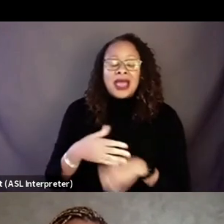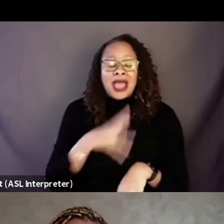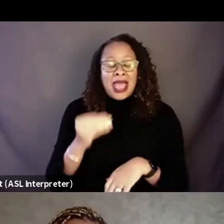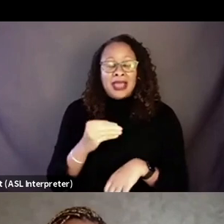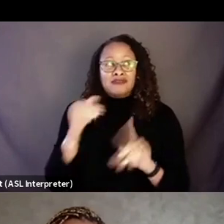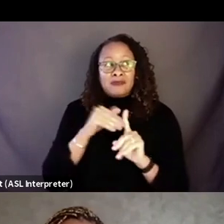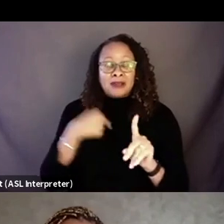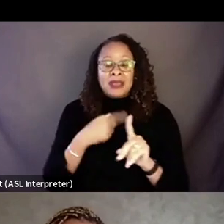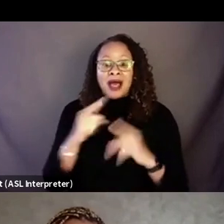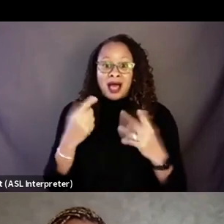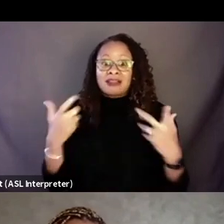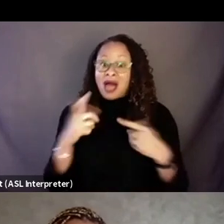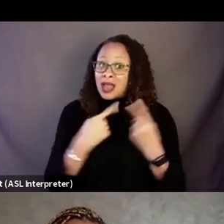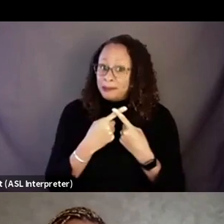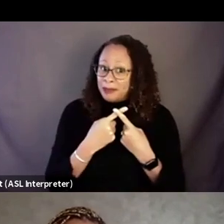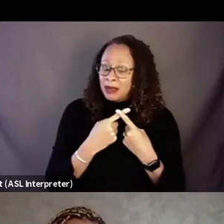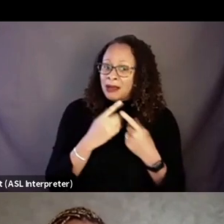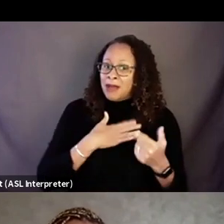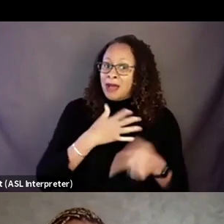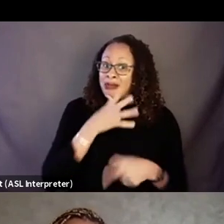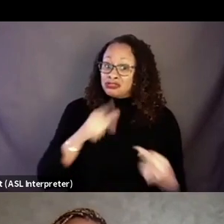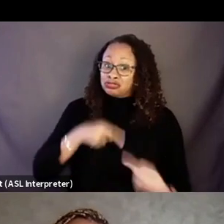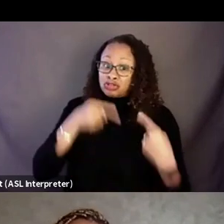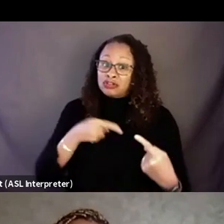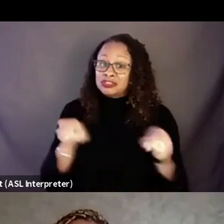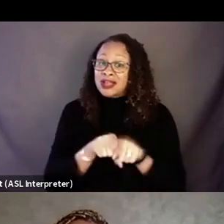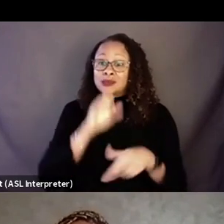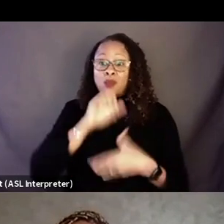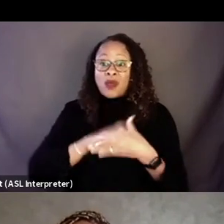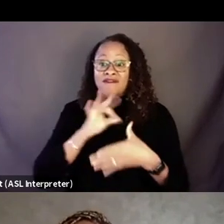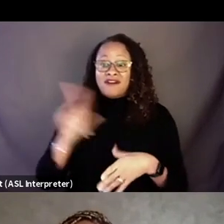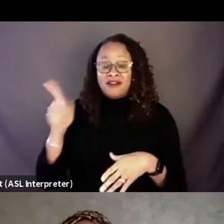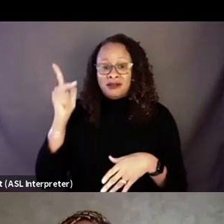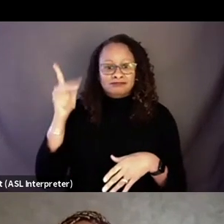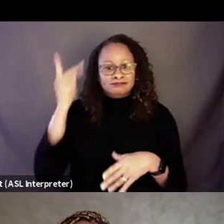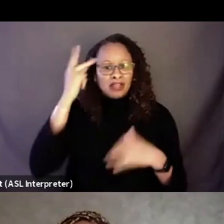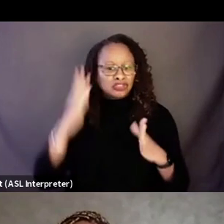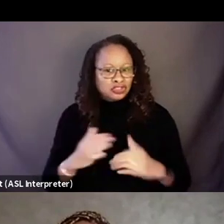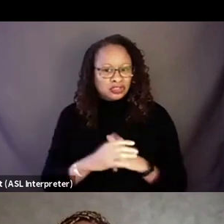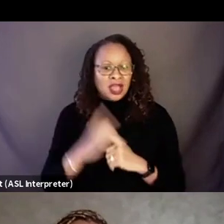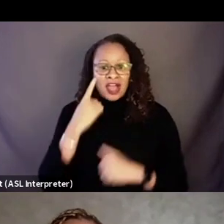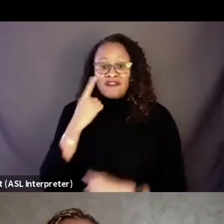with being the wife of a politician. So for you Njeri whether it's family or country,